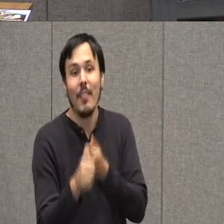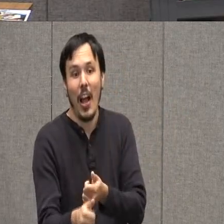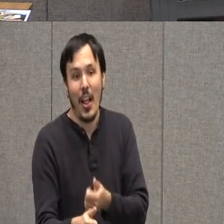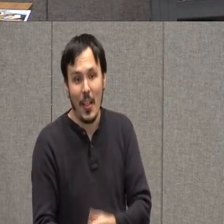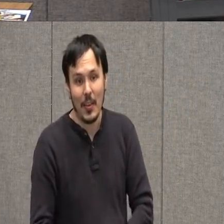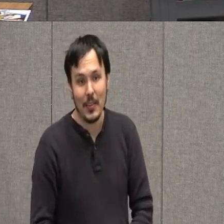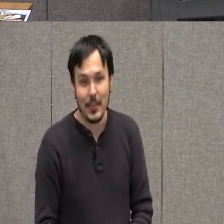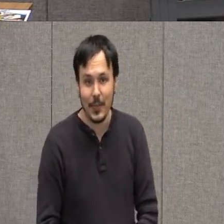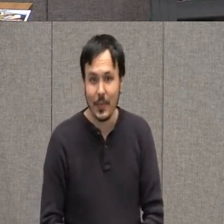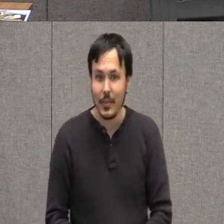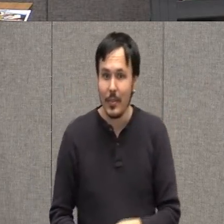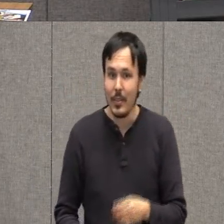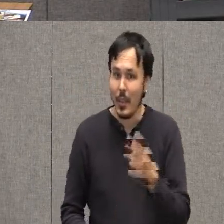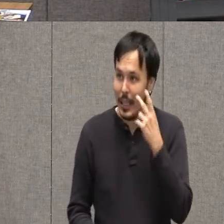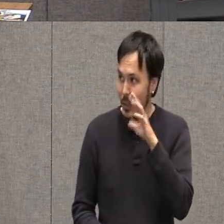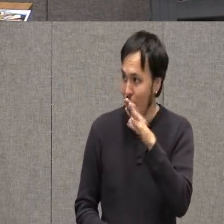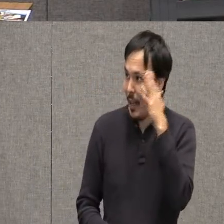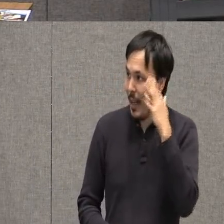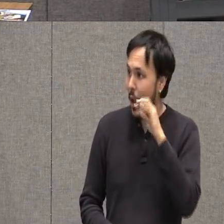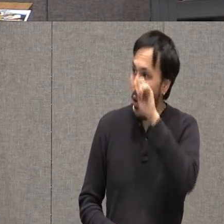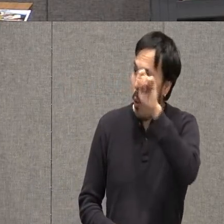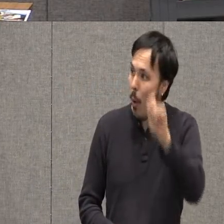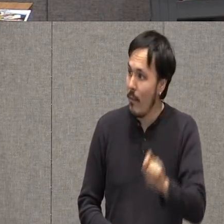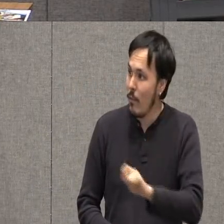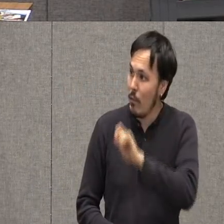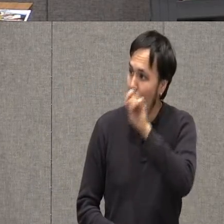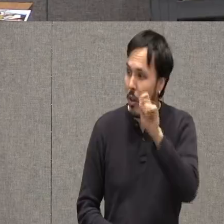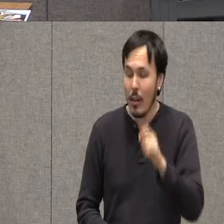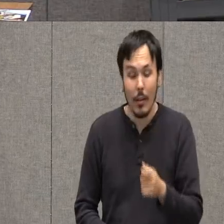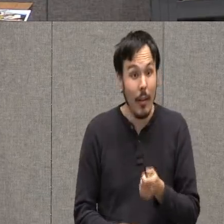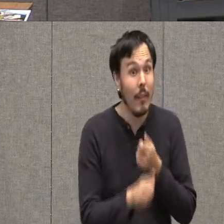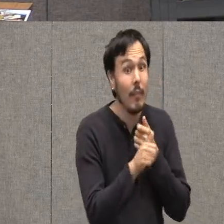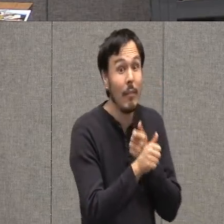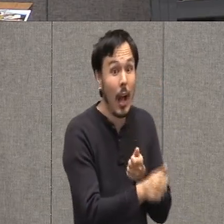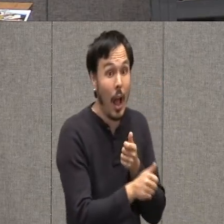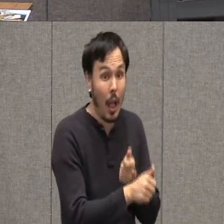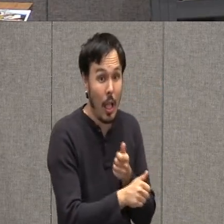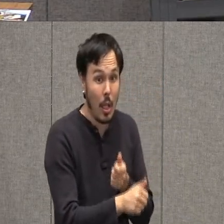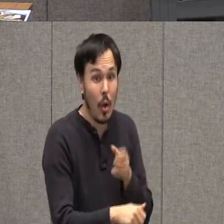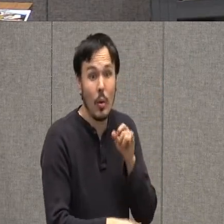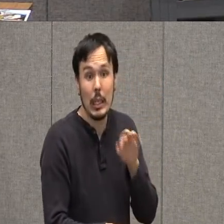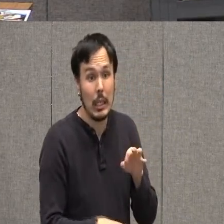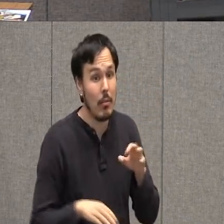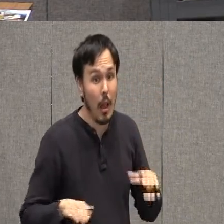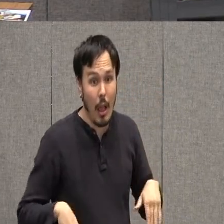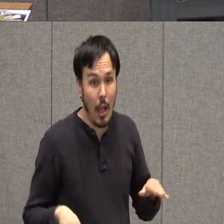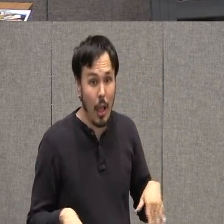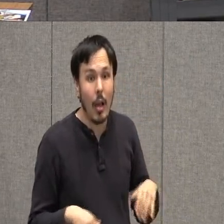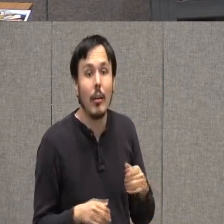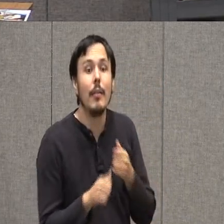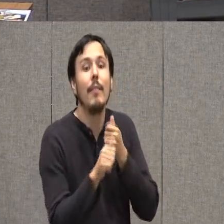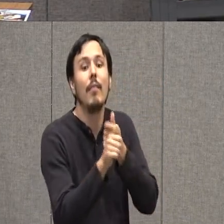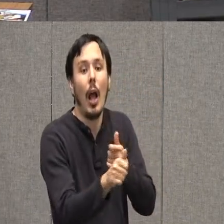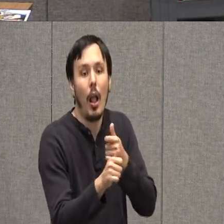Okay, so there's your oval head. Draw with us, artists. If you're not drawing, draw with us. We're gonna keep practicing. We have a little bit longer.